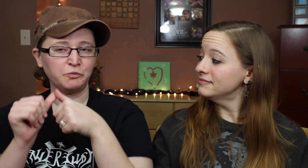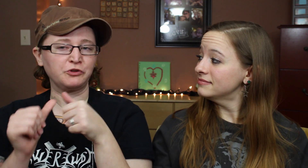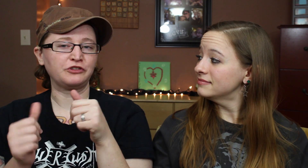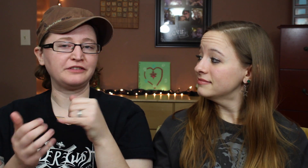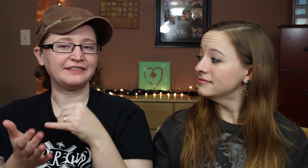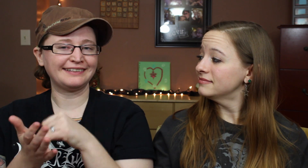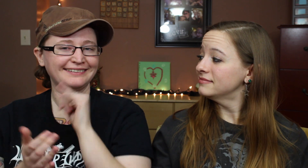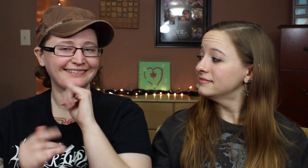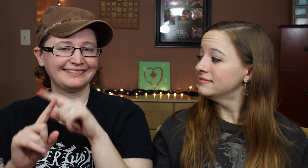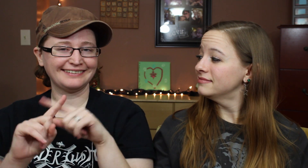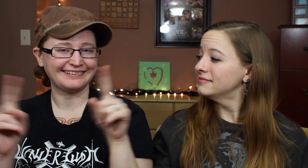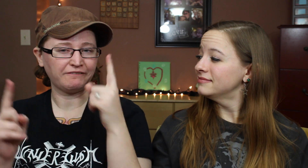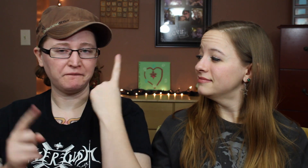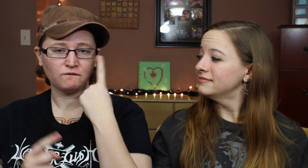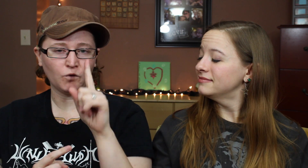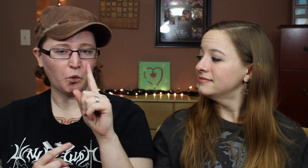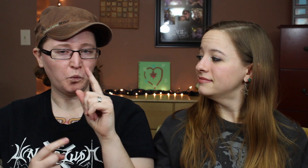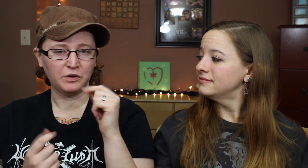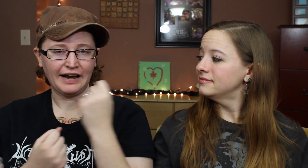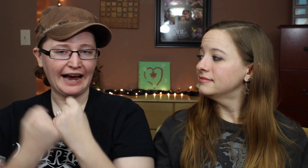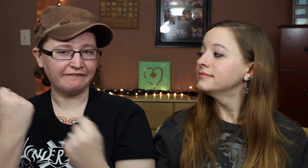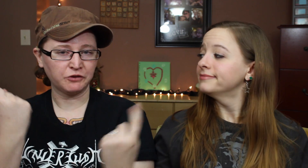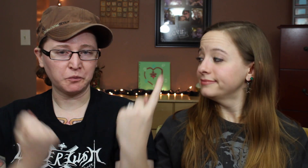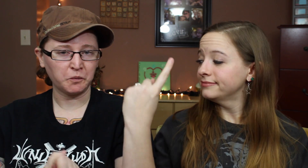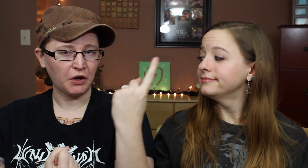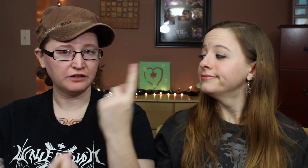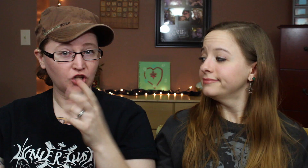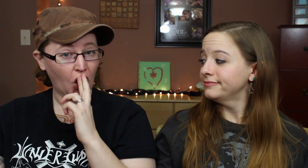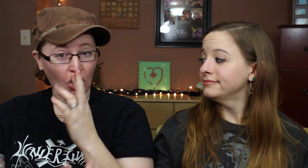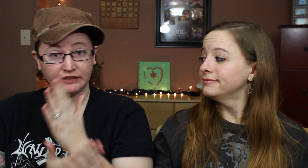Jenna: Yeah and please remember that it's just.... you know it's different